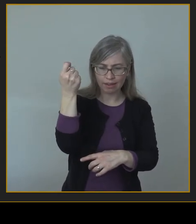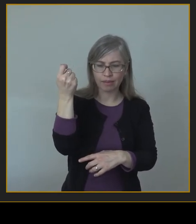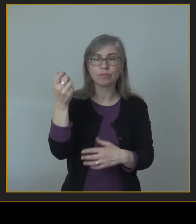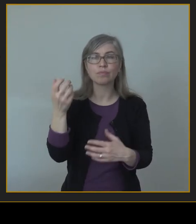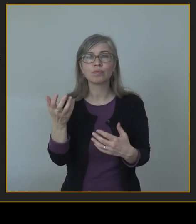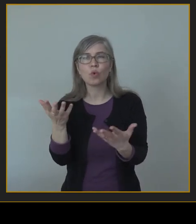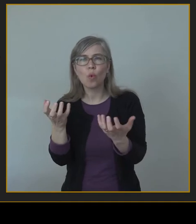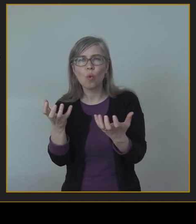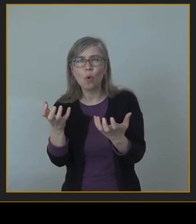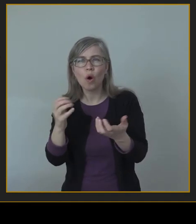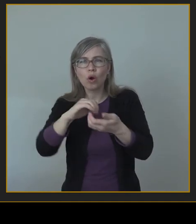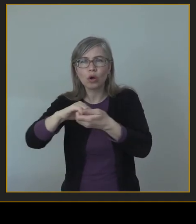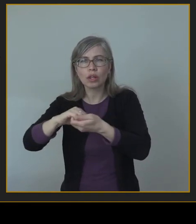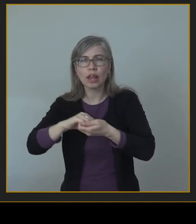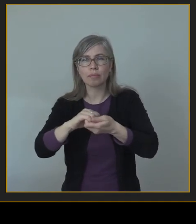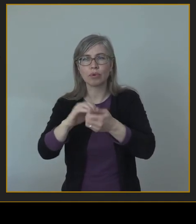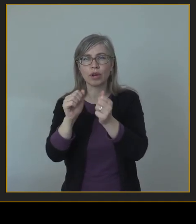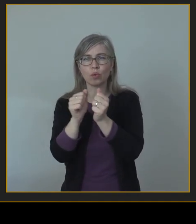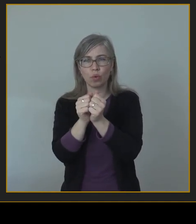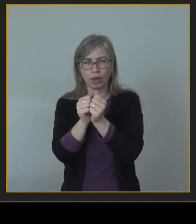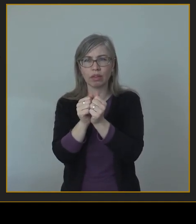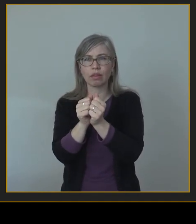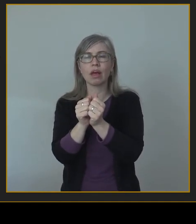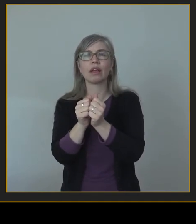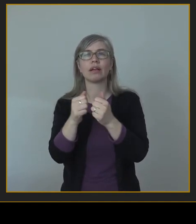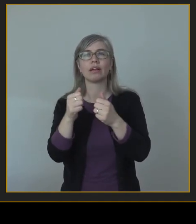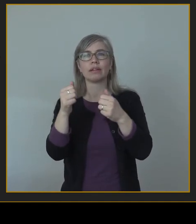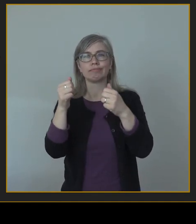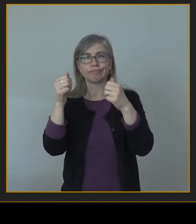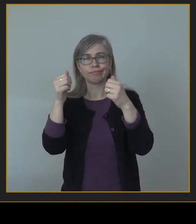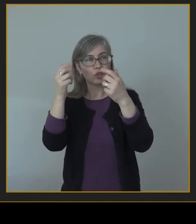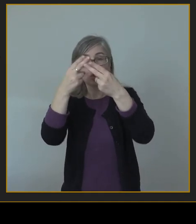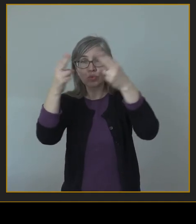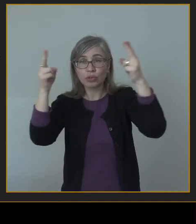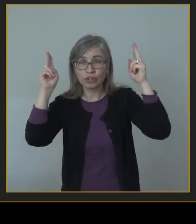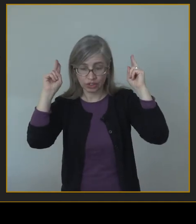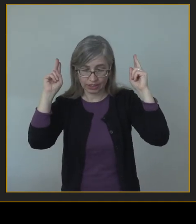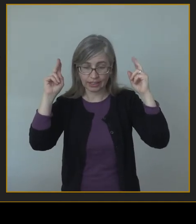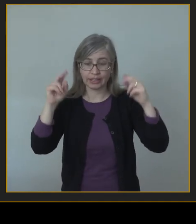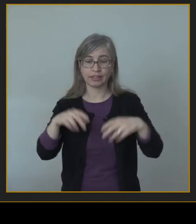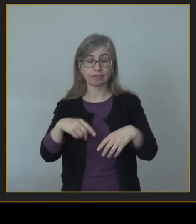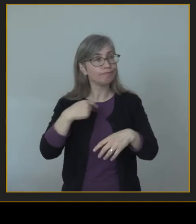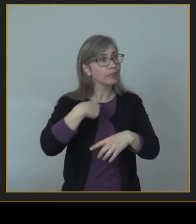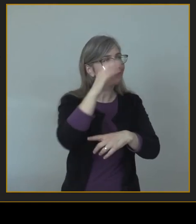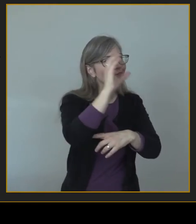to be able to work with Kenyan linguists, but there are no deaf sign language linguists